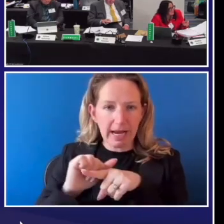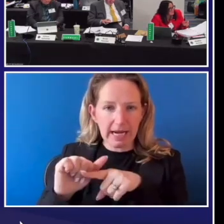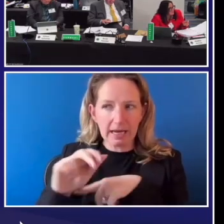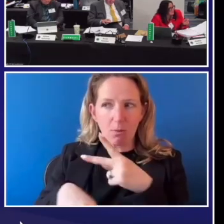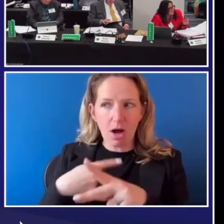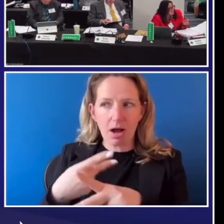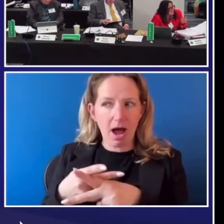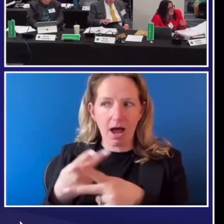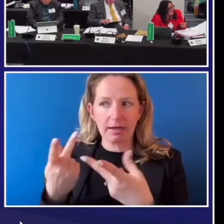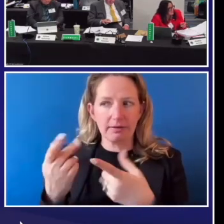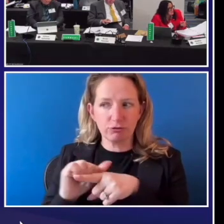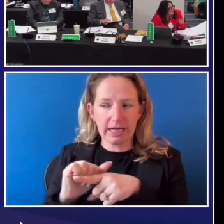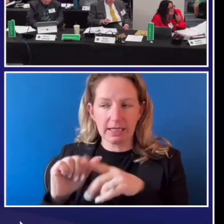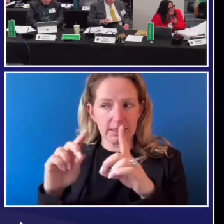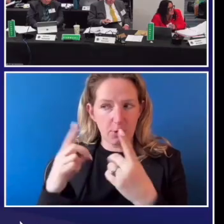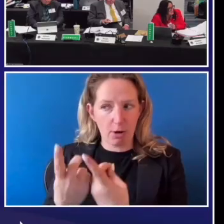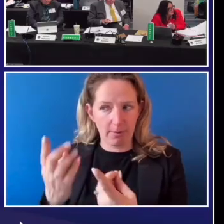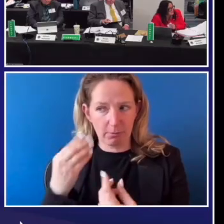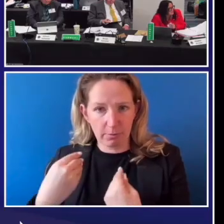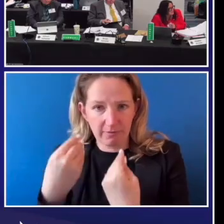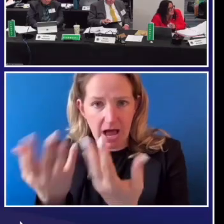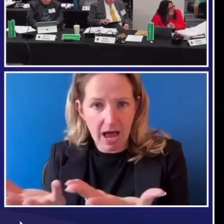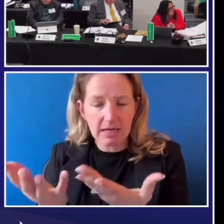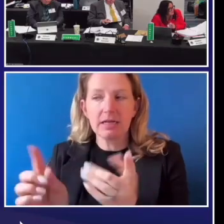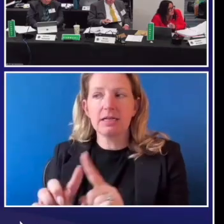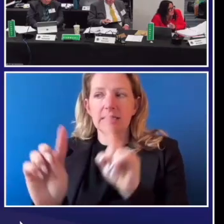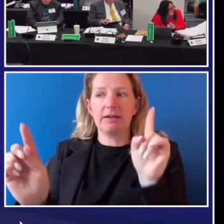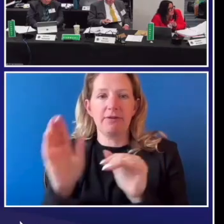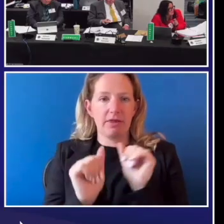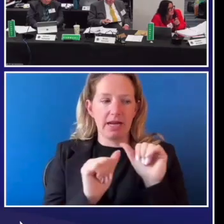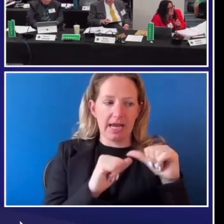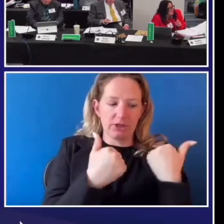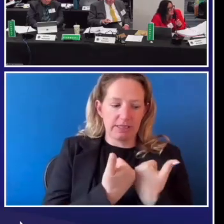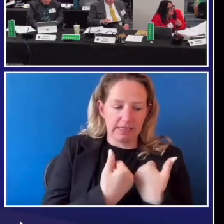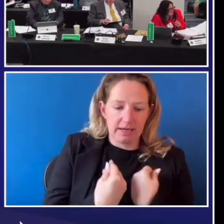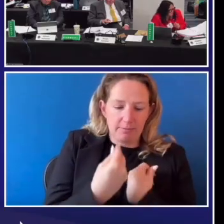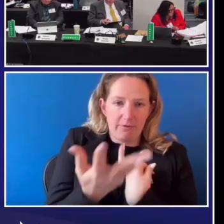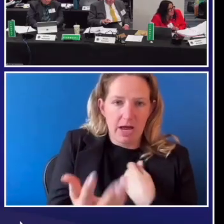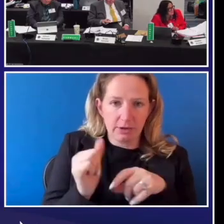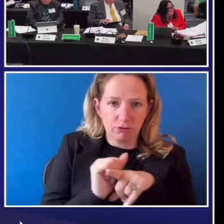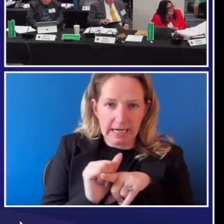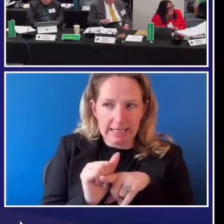versus the agency, also providing training? Is that something that the department is considering?